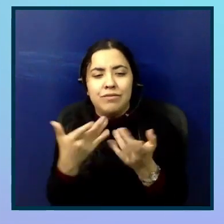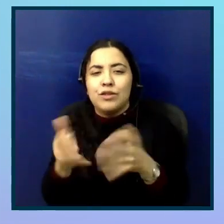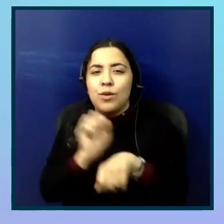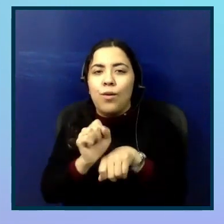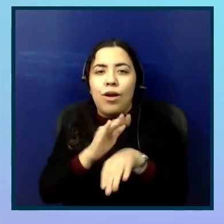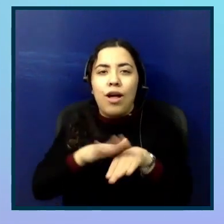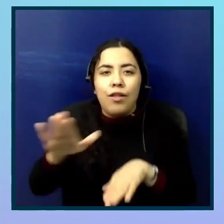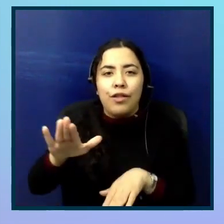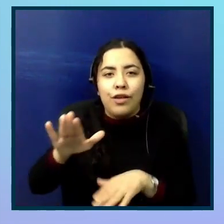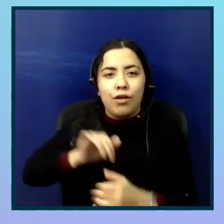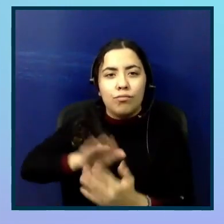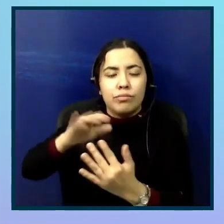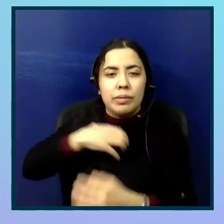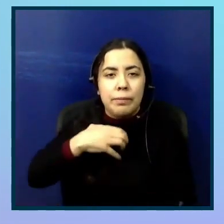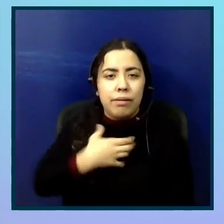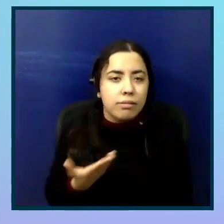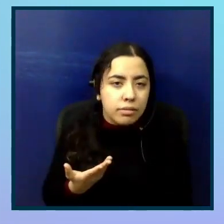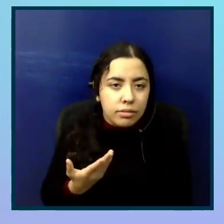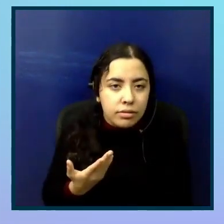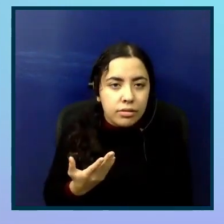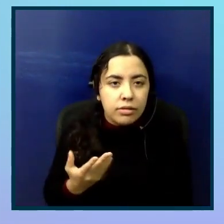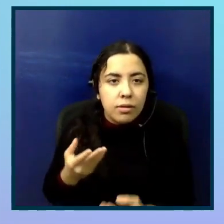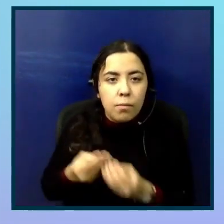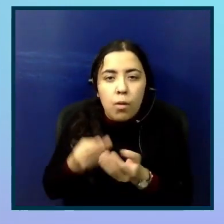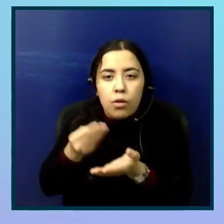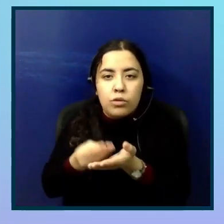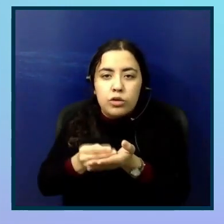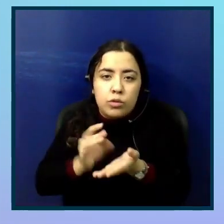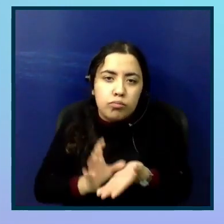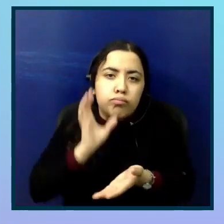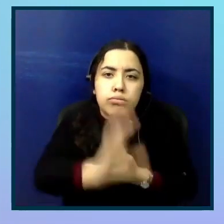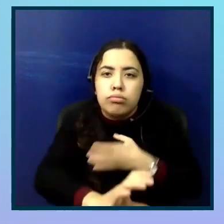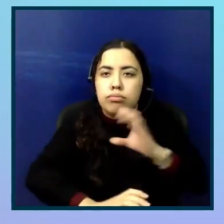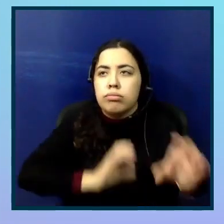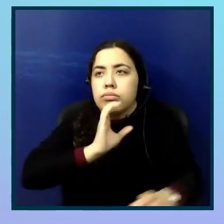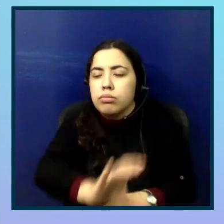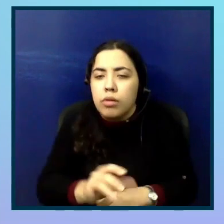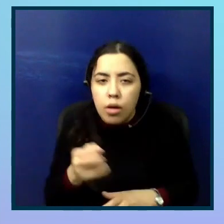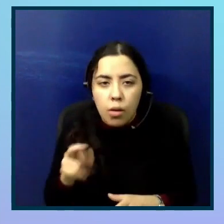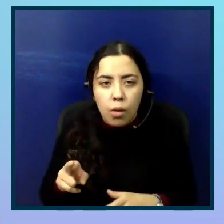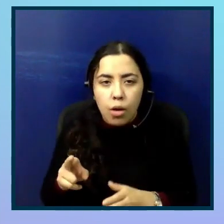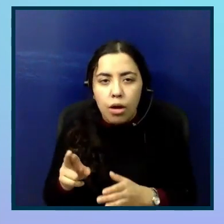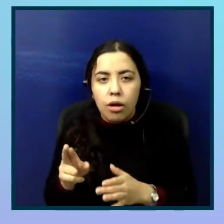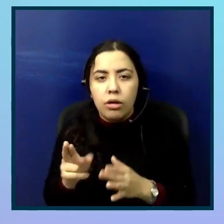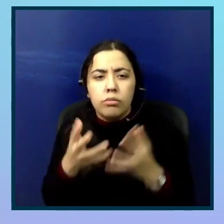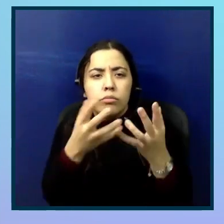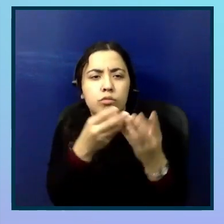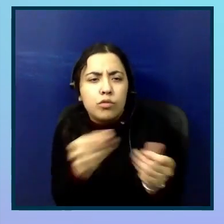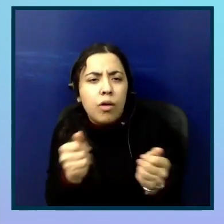It's easy for us to just throw more resources at them or move things out of their way or whatever it is to amplify their efforts.